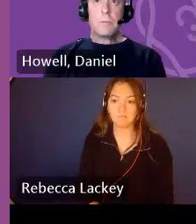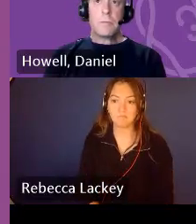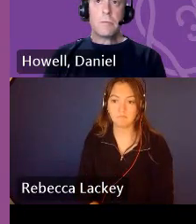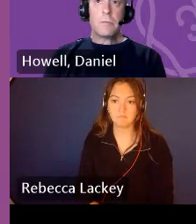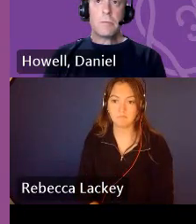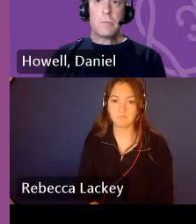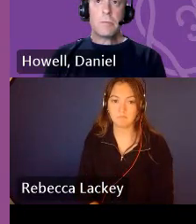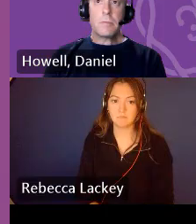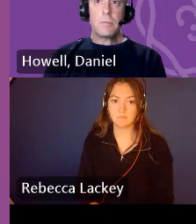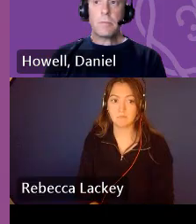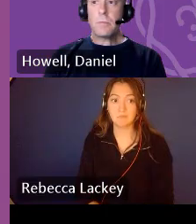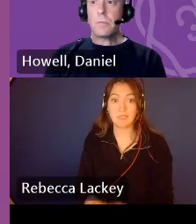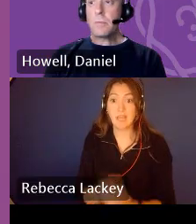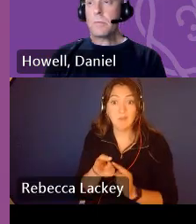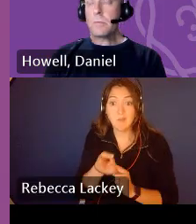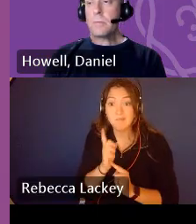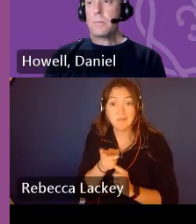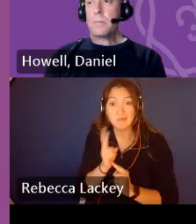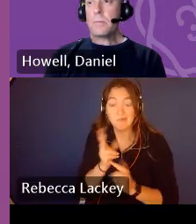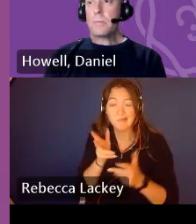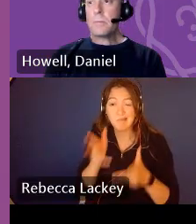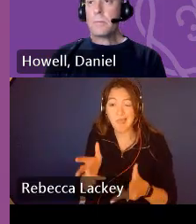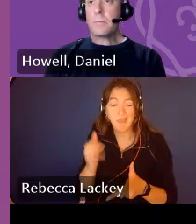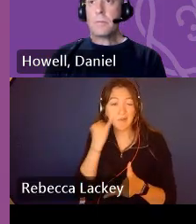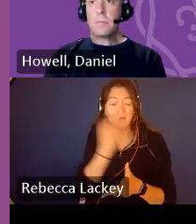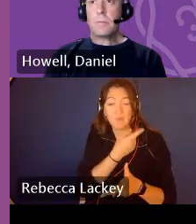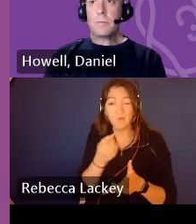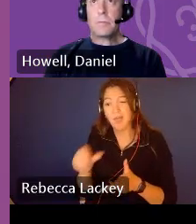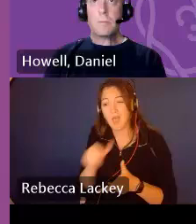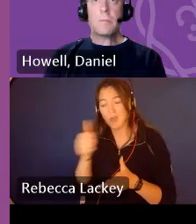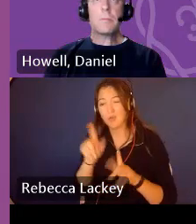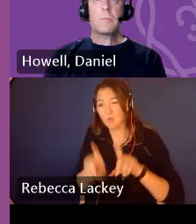Um, we only got a couple minutes more to go. If you do have any other questions at